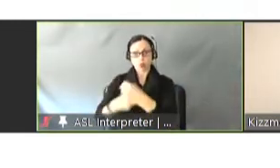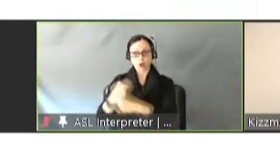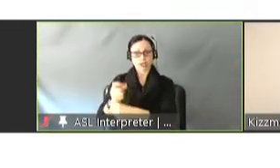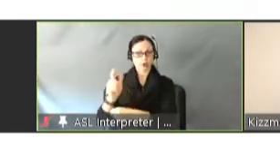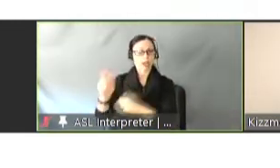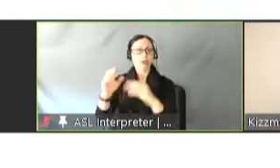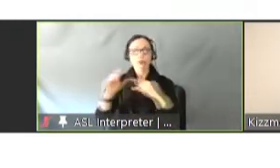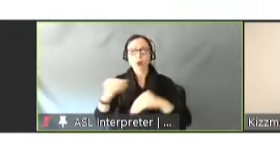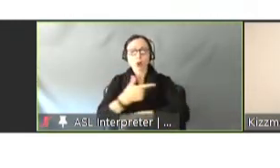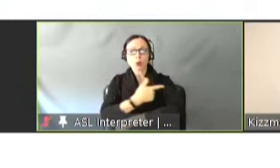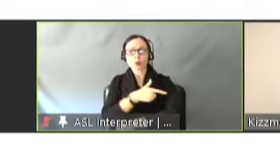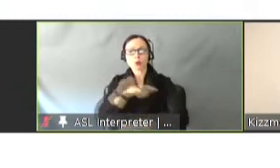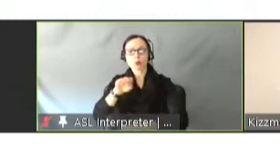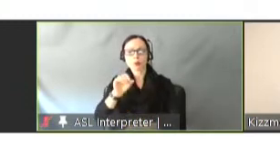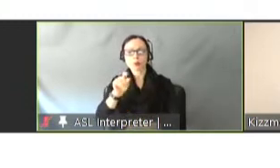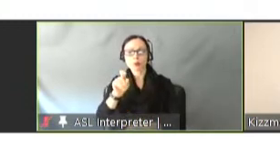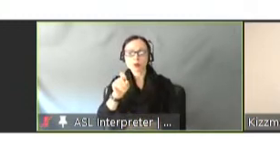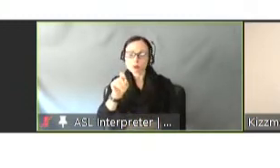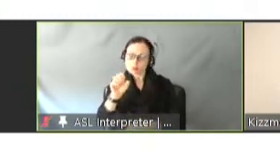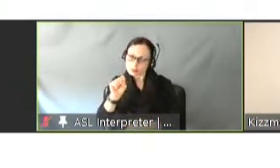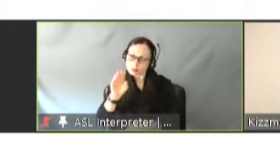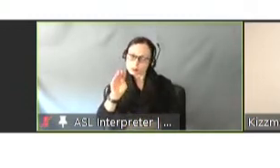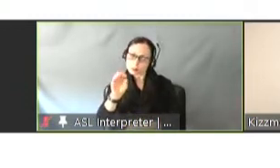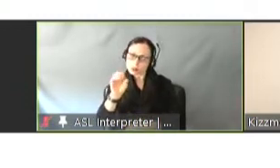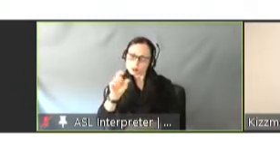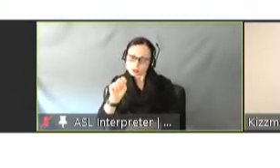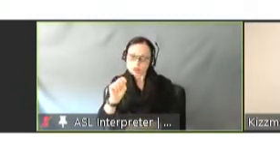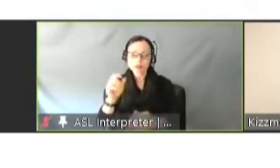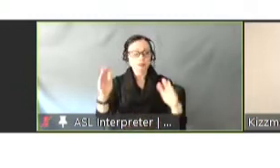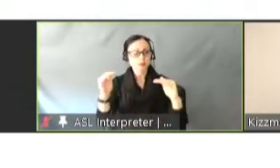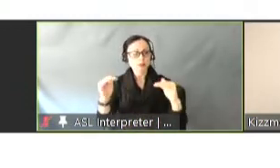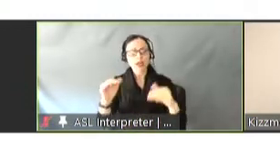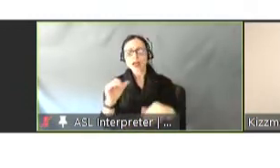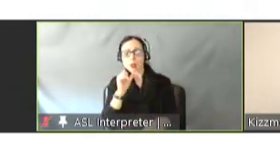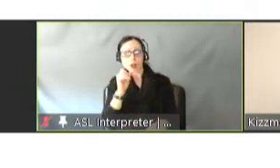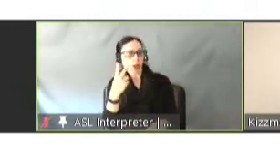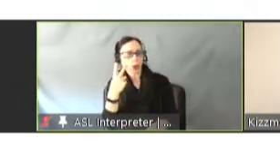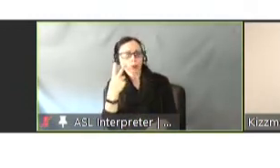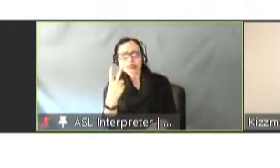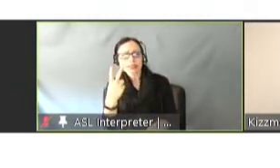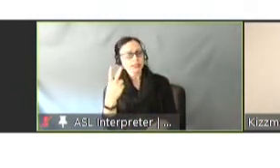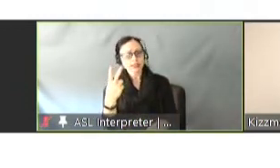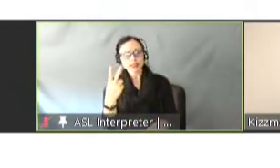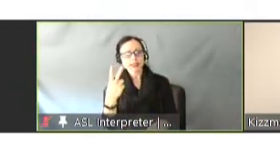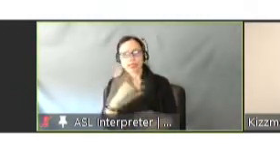And what you saw is that, next, well, we don't see that standard of that protection at day two,